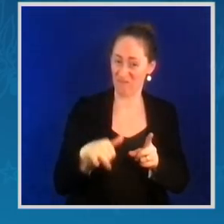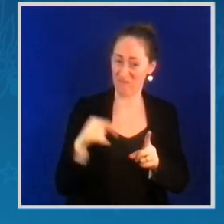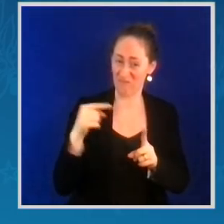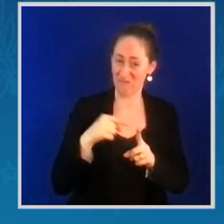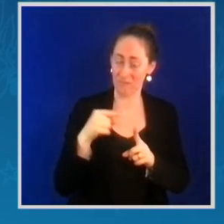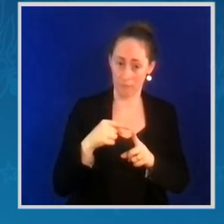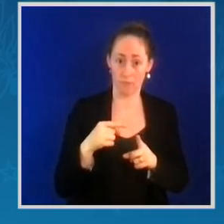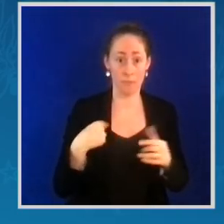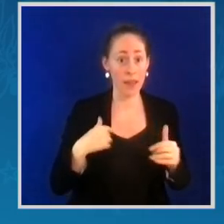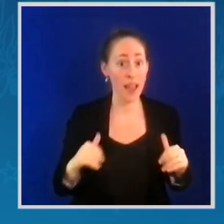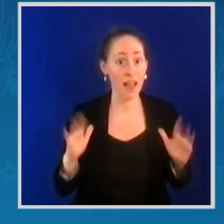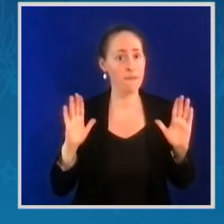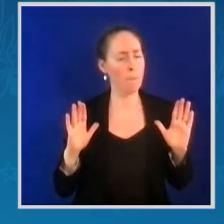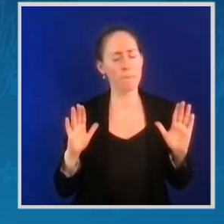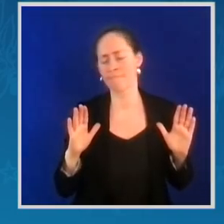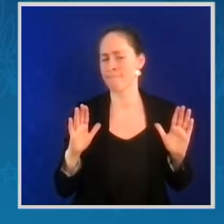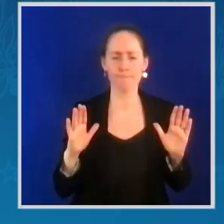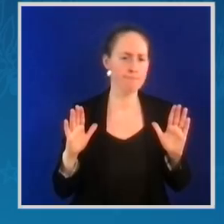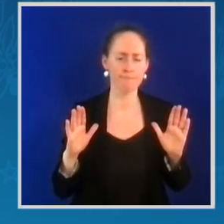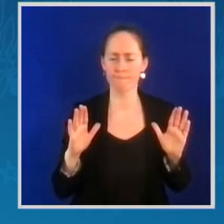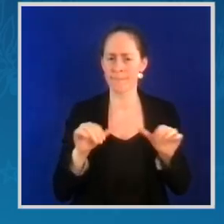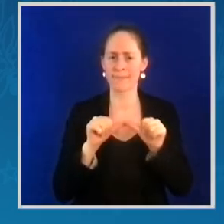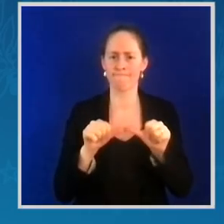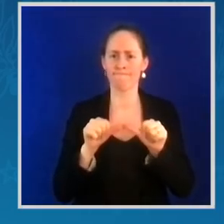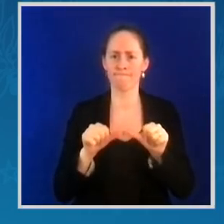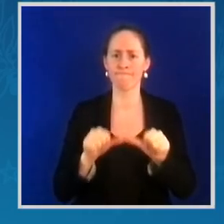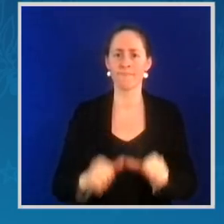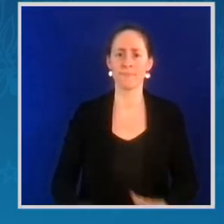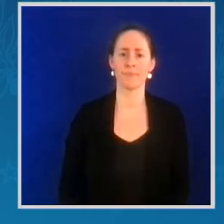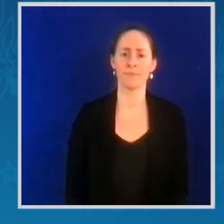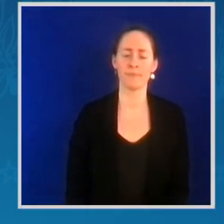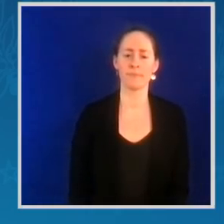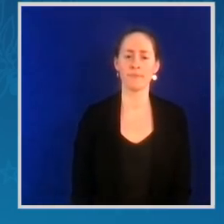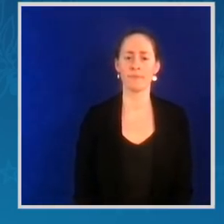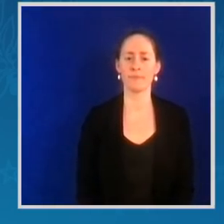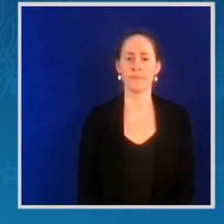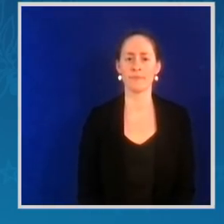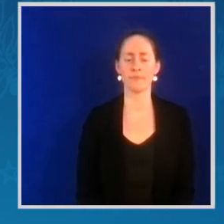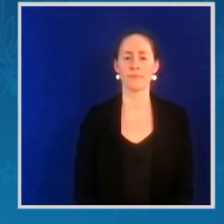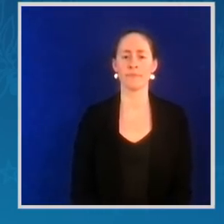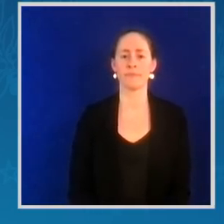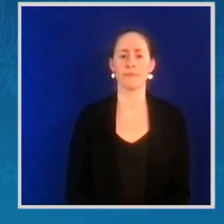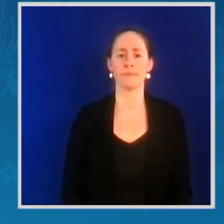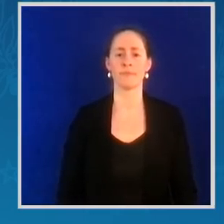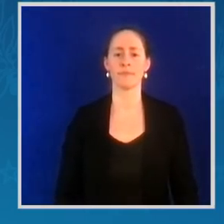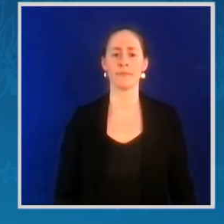Moderator: Thank you. Our next question will come from Tarini Party from The Wall Street Journal. The Vice President: Where are you? Moderator: I'm in the back, ma'am.